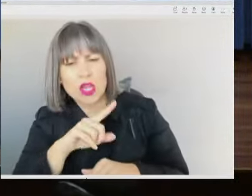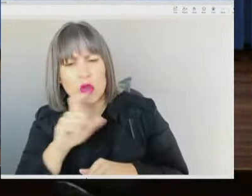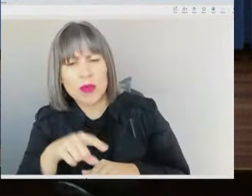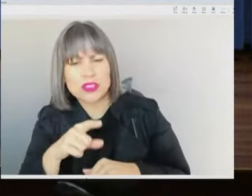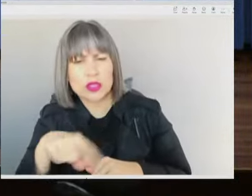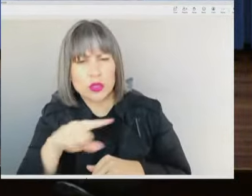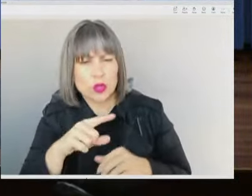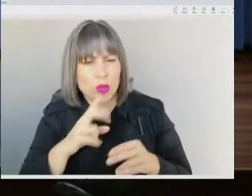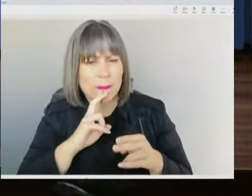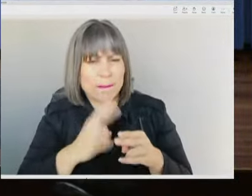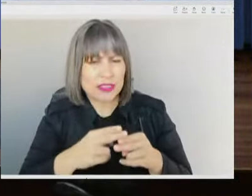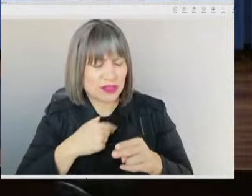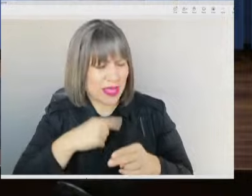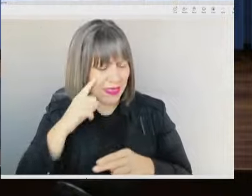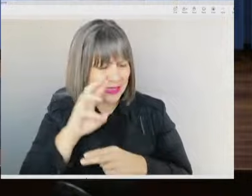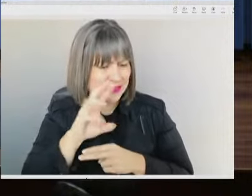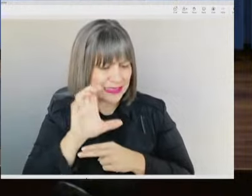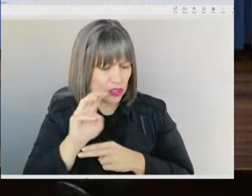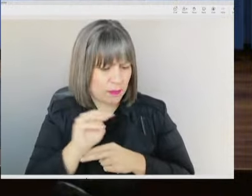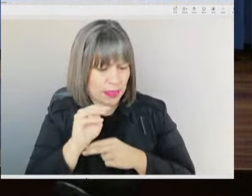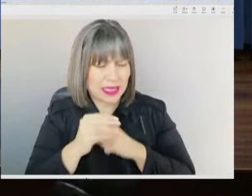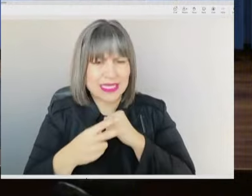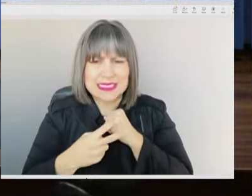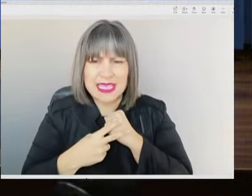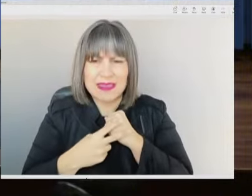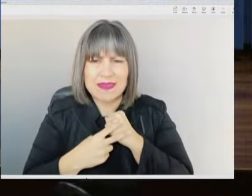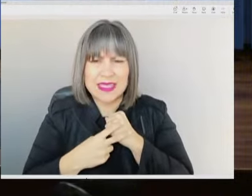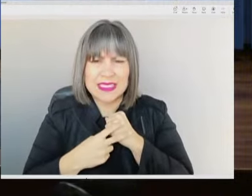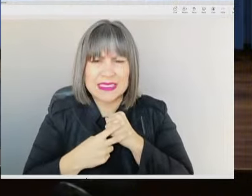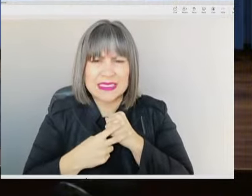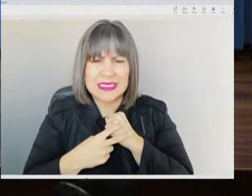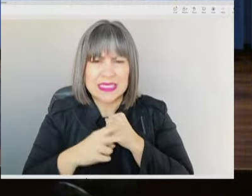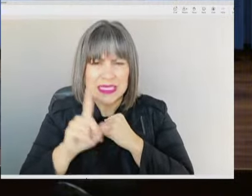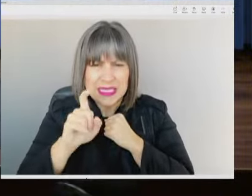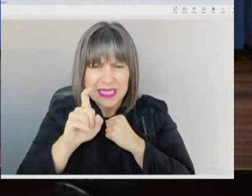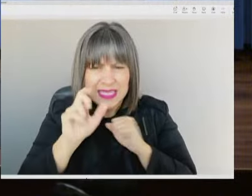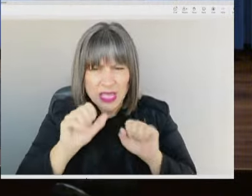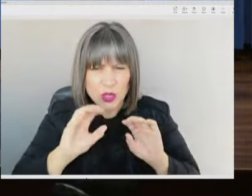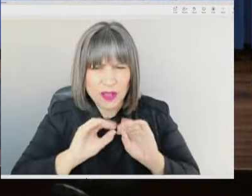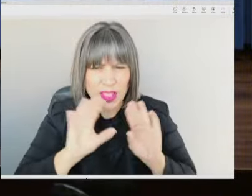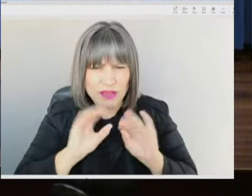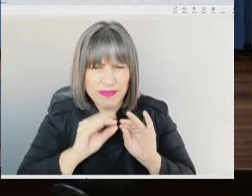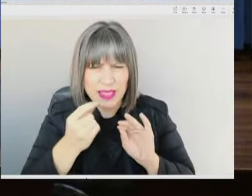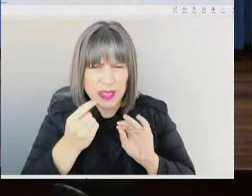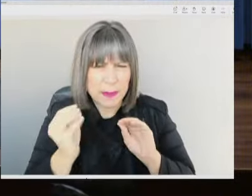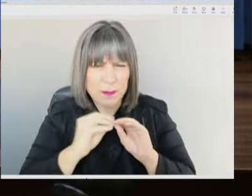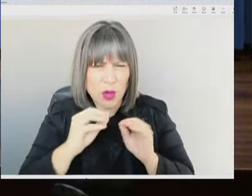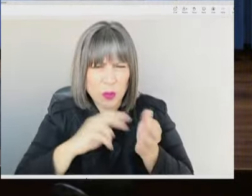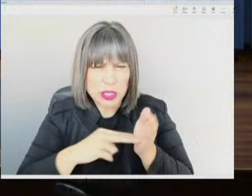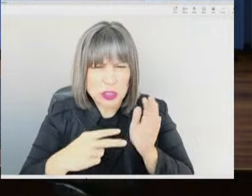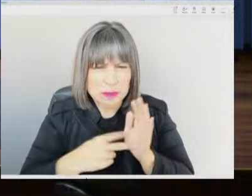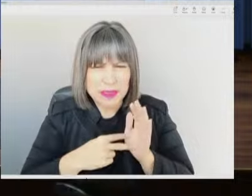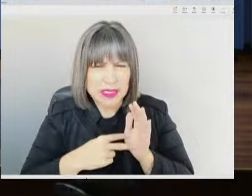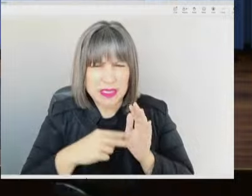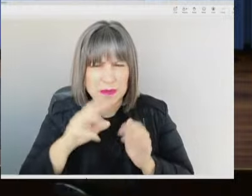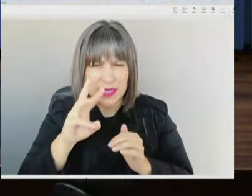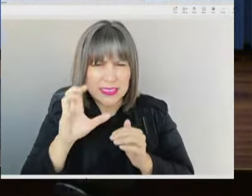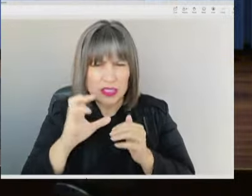I think, 600 million in savings. Can you clarify a little bit more what you mean by that and where those savings are coming from?